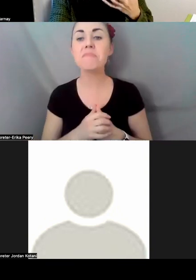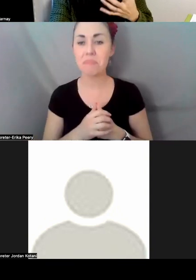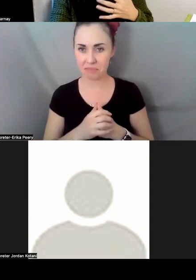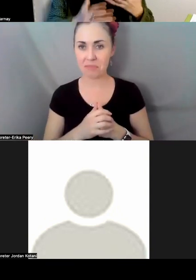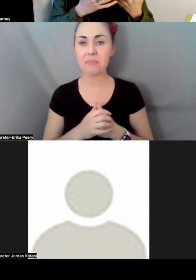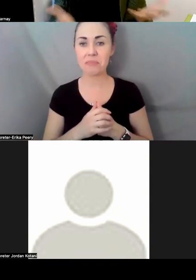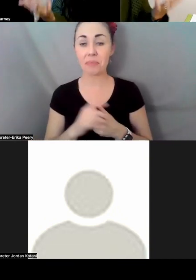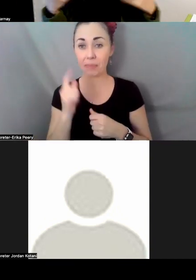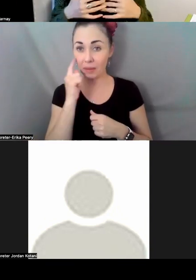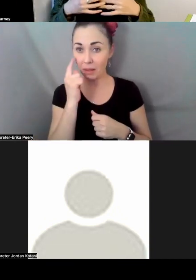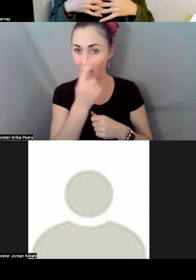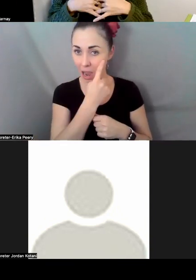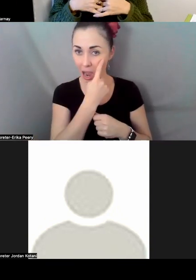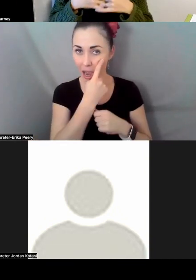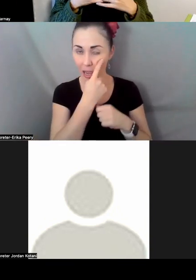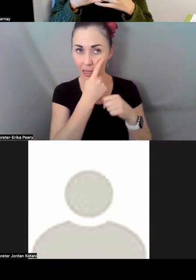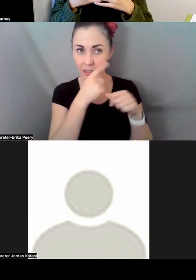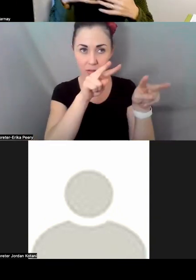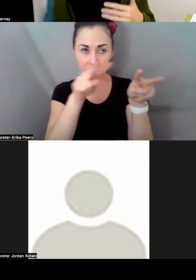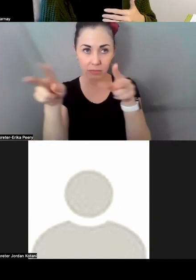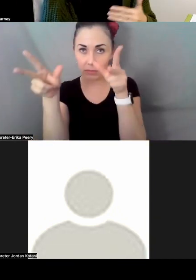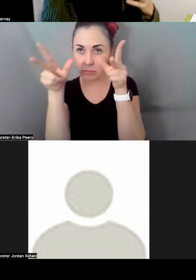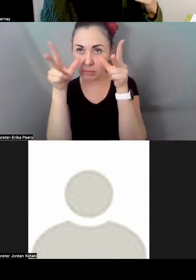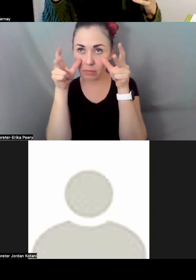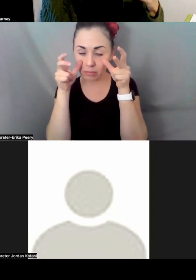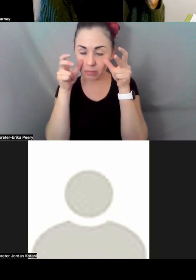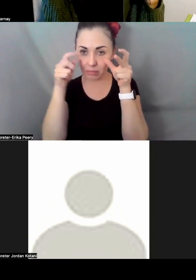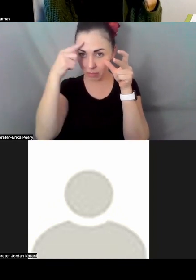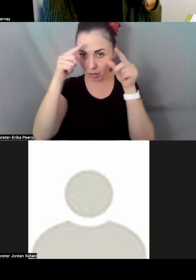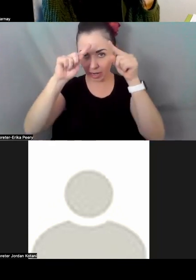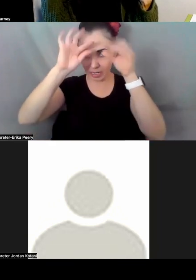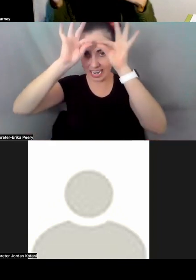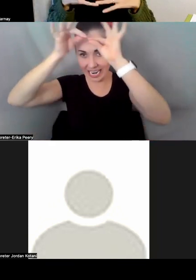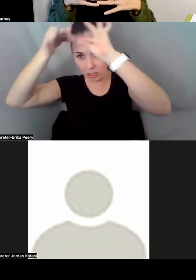Our eyes show us to interpret what we see. That message happens, we see it, goes to our brain,